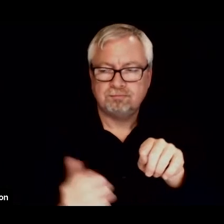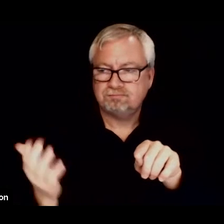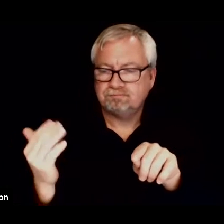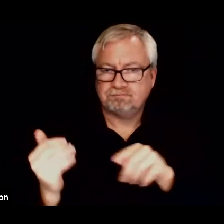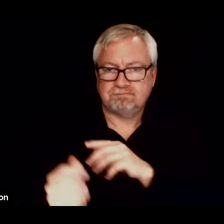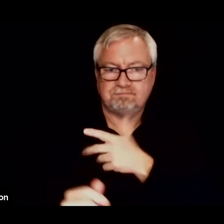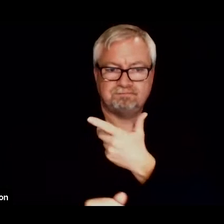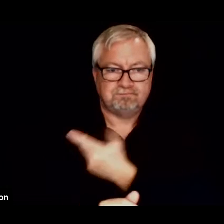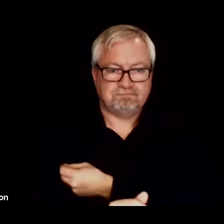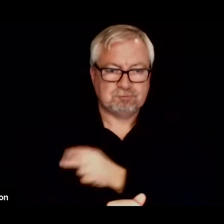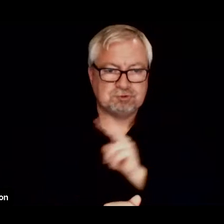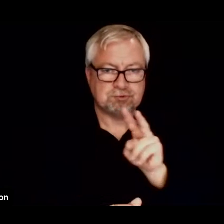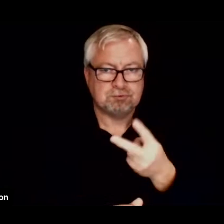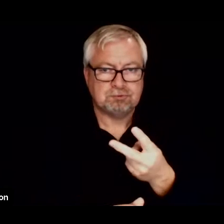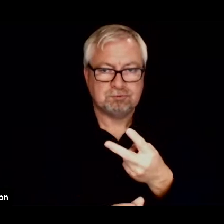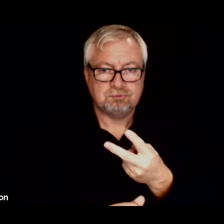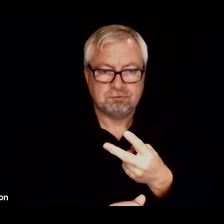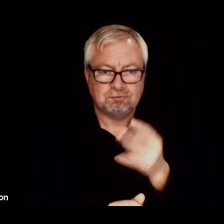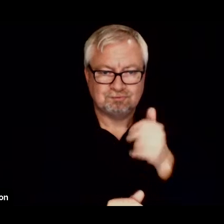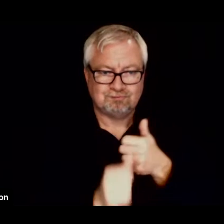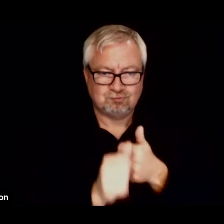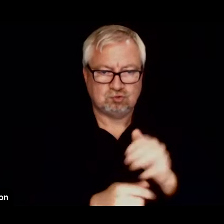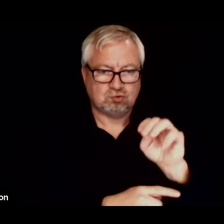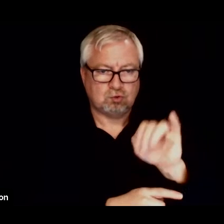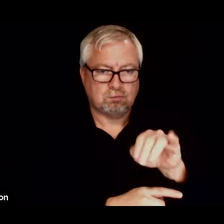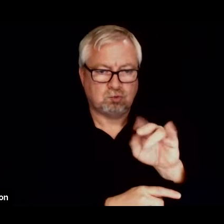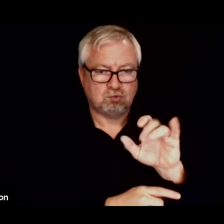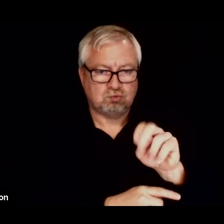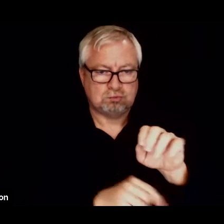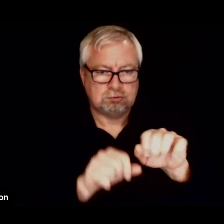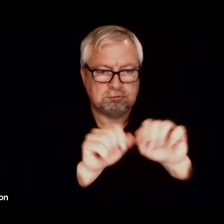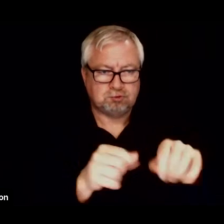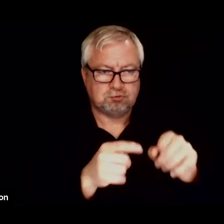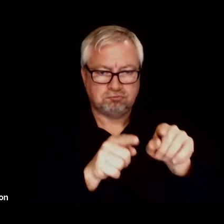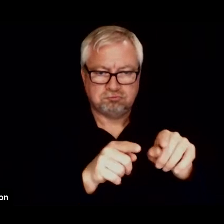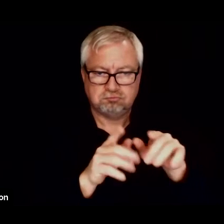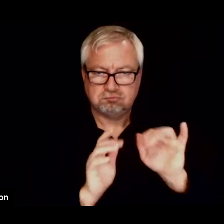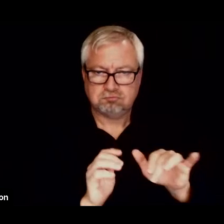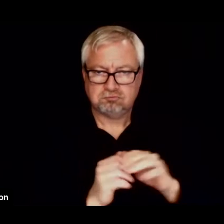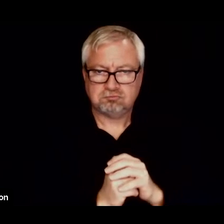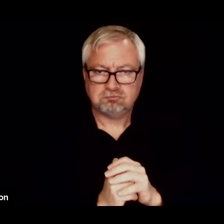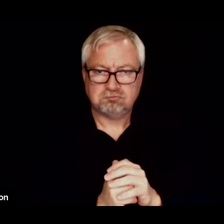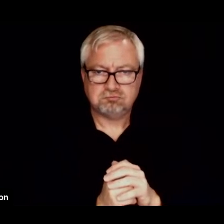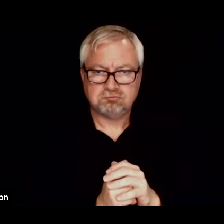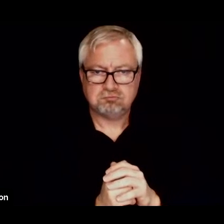but yes in general we're able to use the immunization information system to send